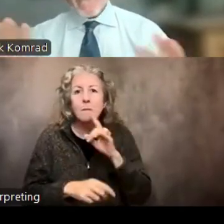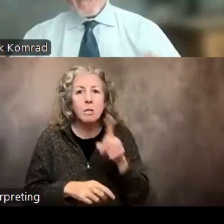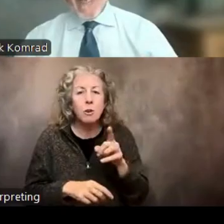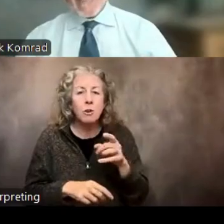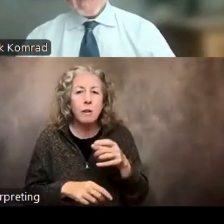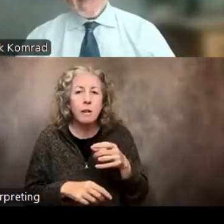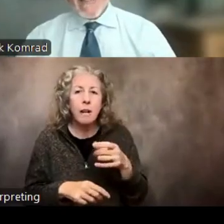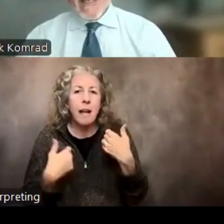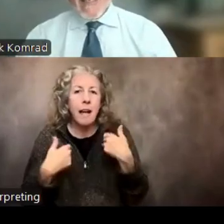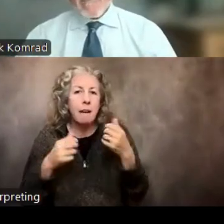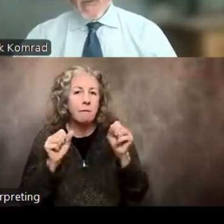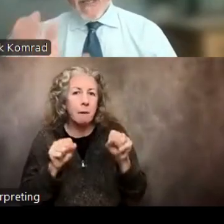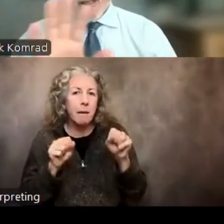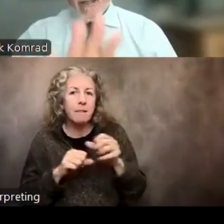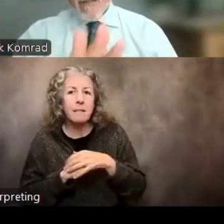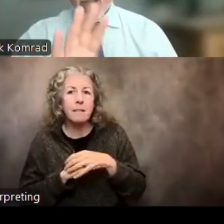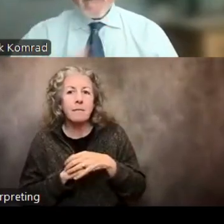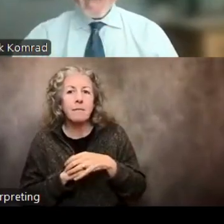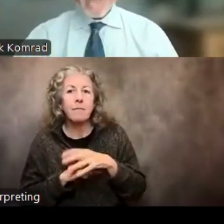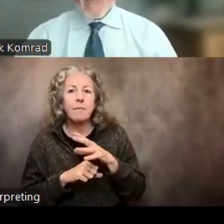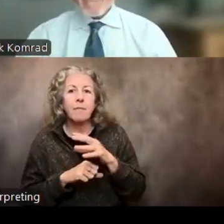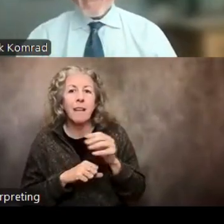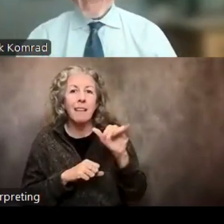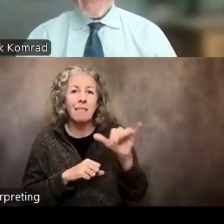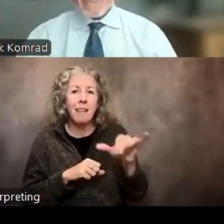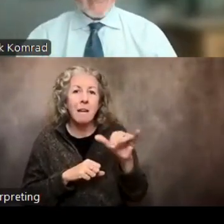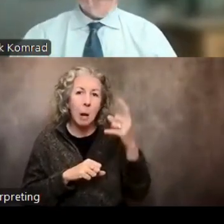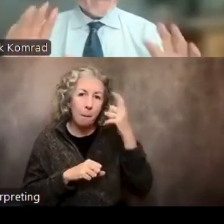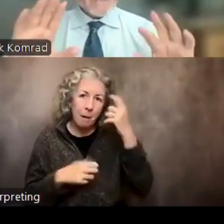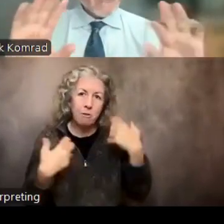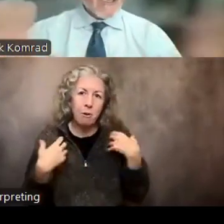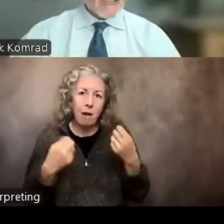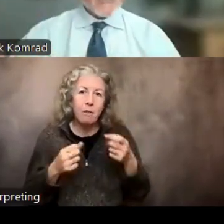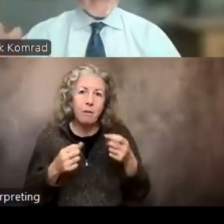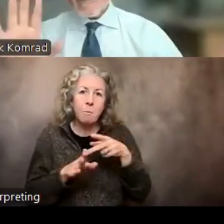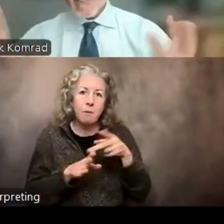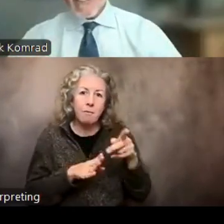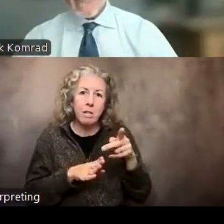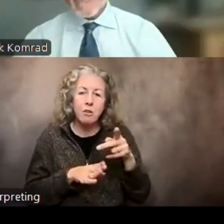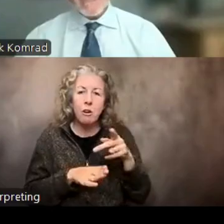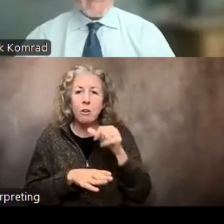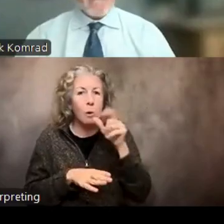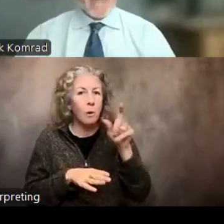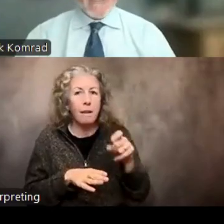capacity. And by the way, those mental health professionals don't have to be psychiatrists or psychologists. They can be